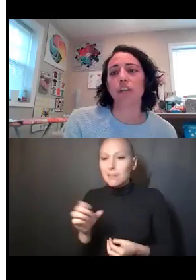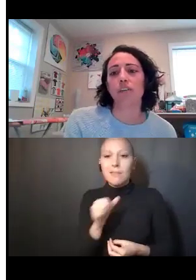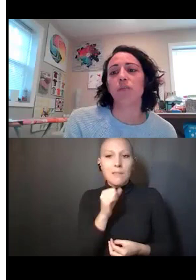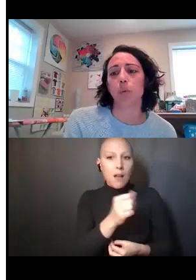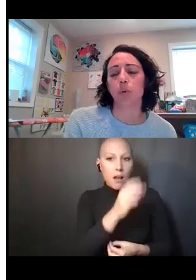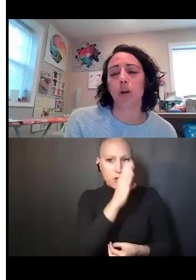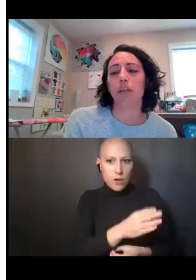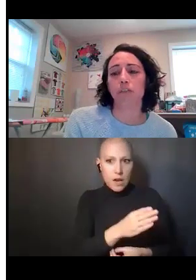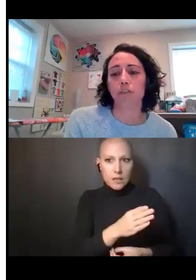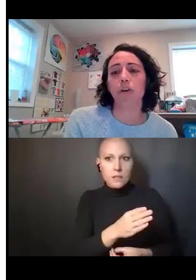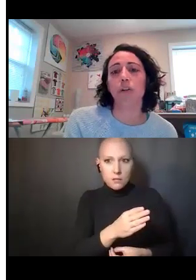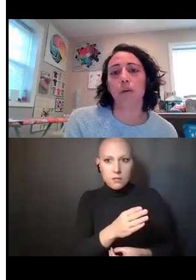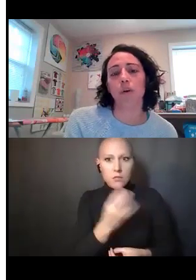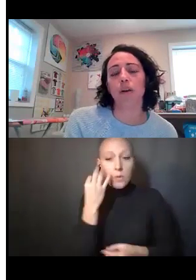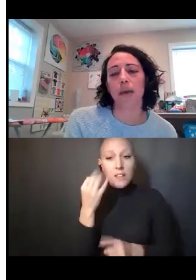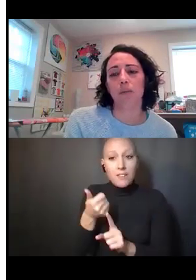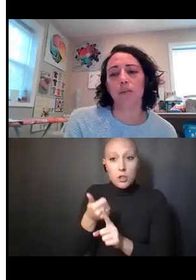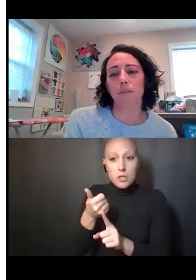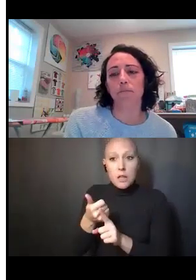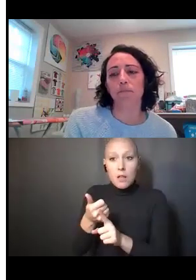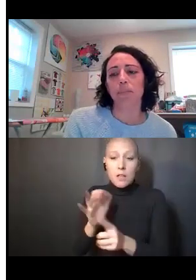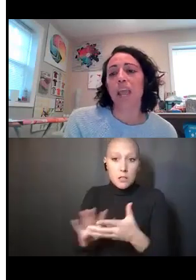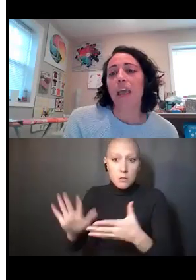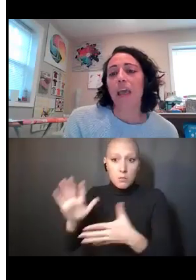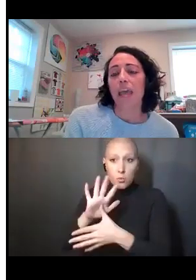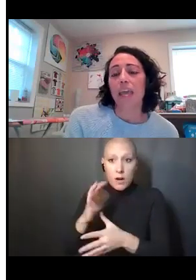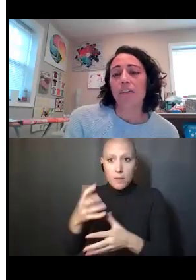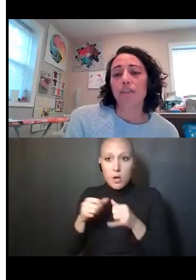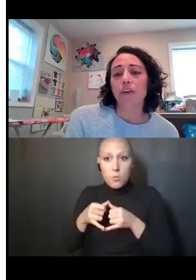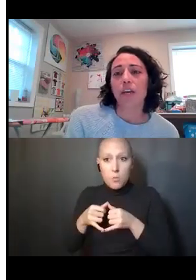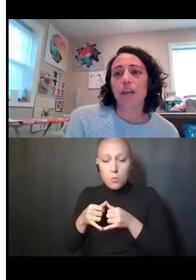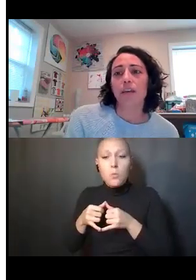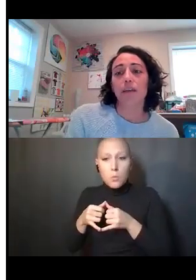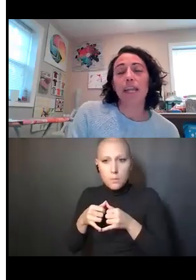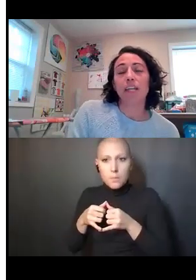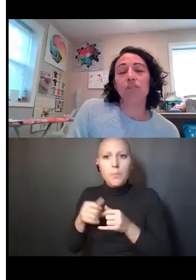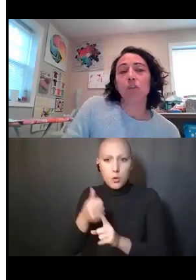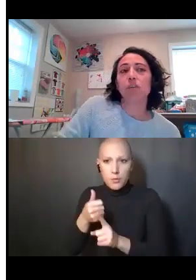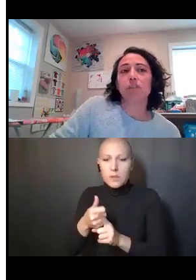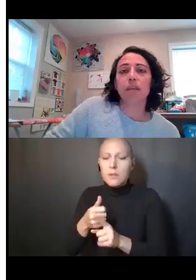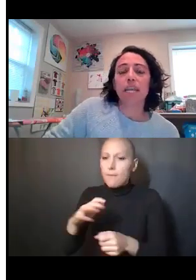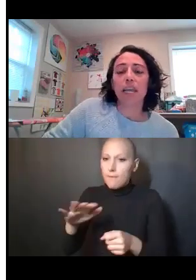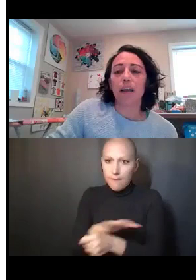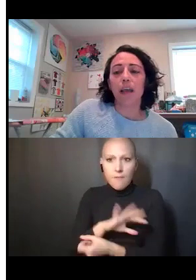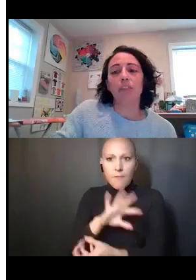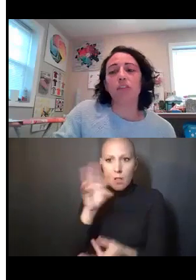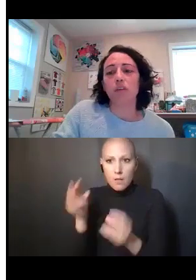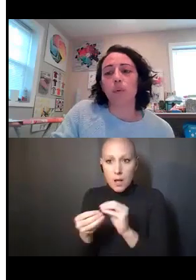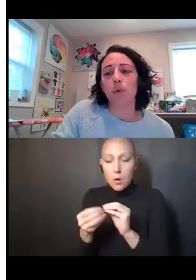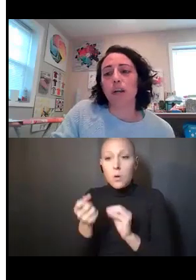you need to report on the full award amount. If you're an individual submitting other support